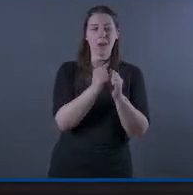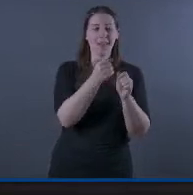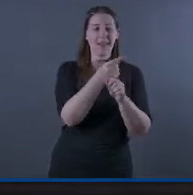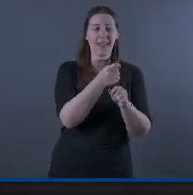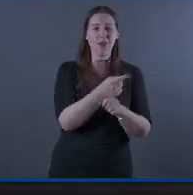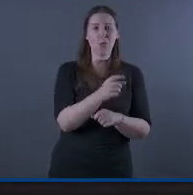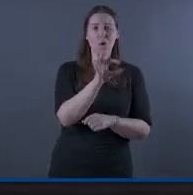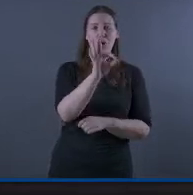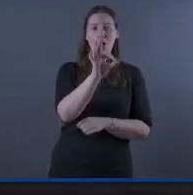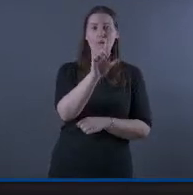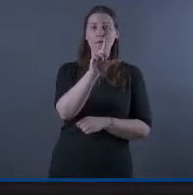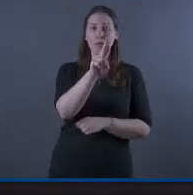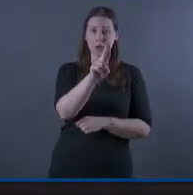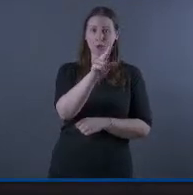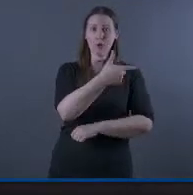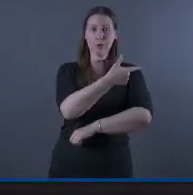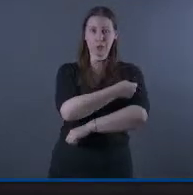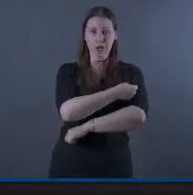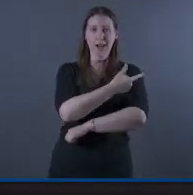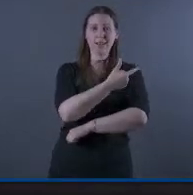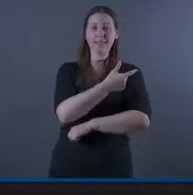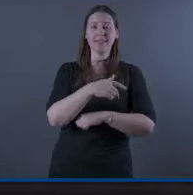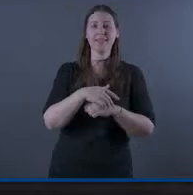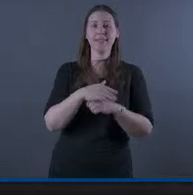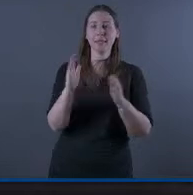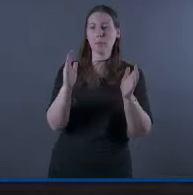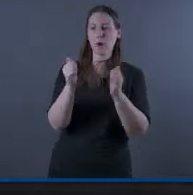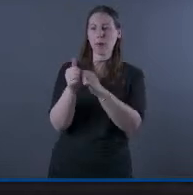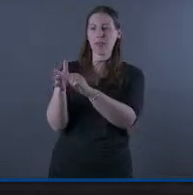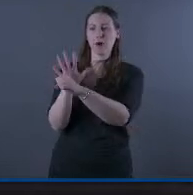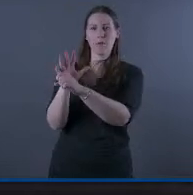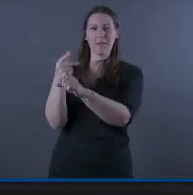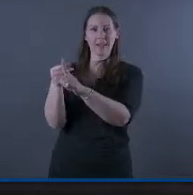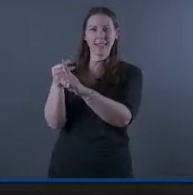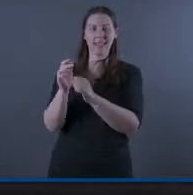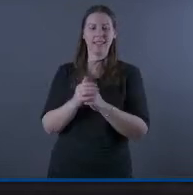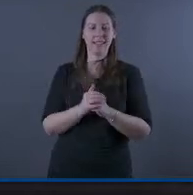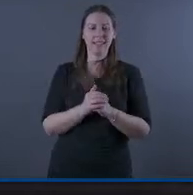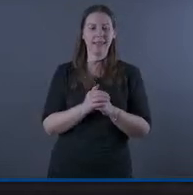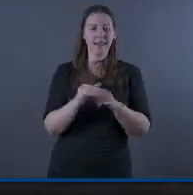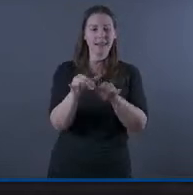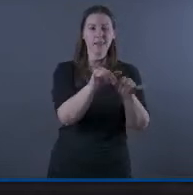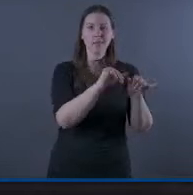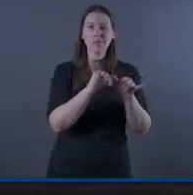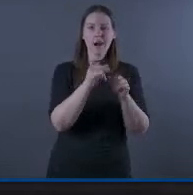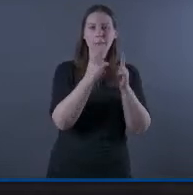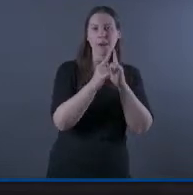So a common conversation as a family physician, each year was when the healthy you know, 25, 30,